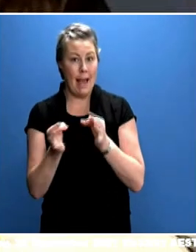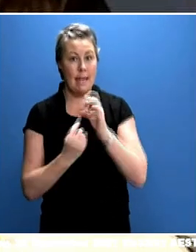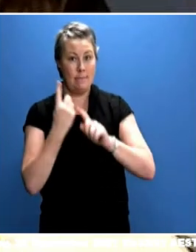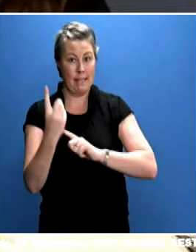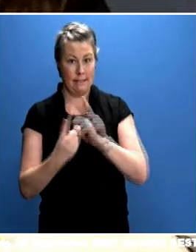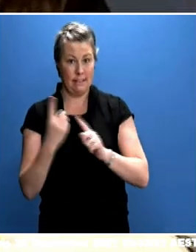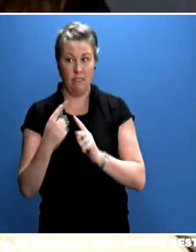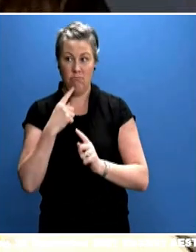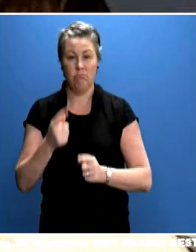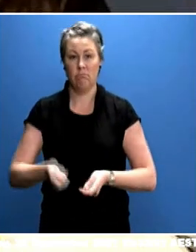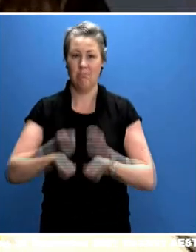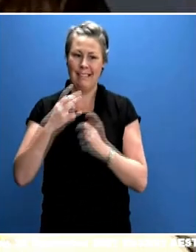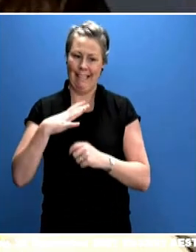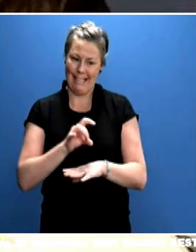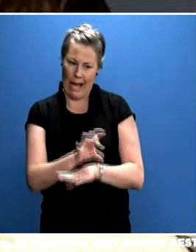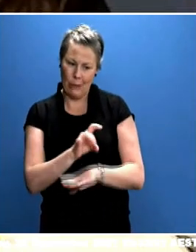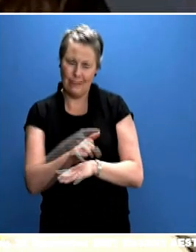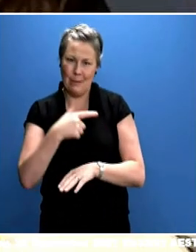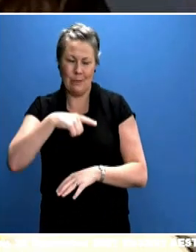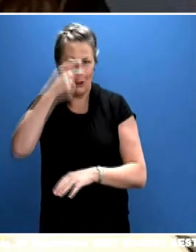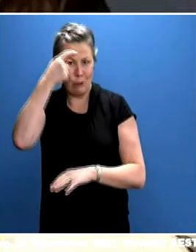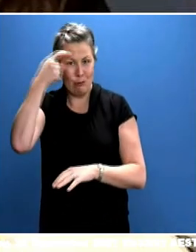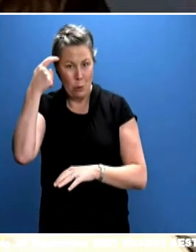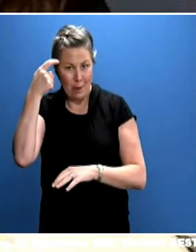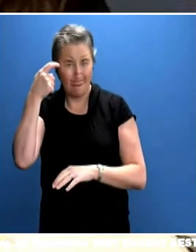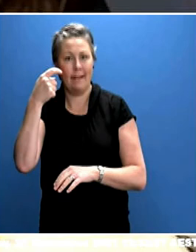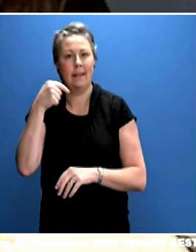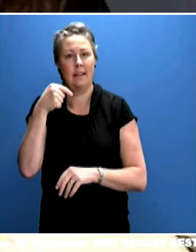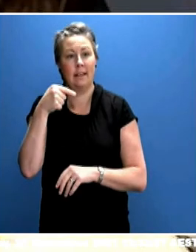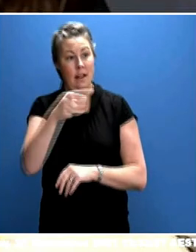to receive counselling to address her trauma needs, and I was asked to find